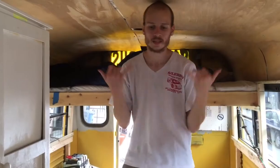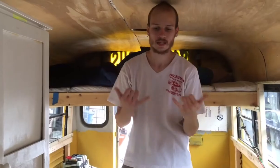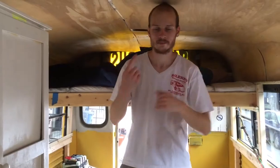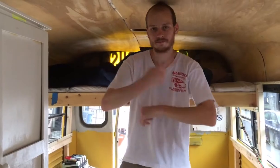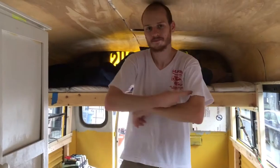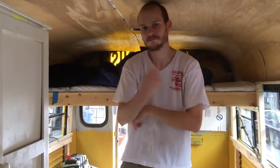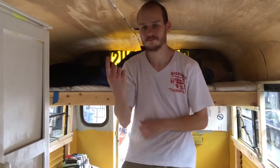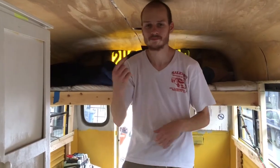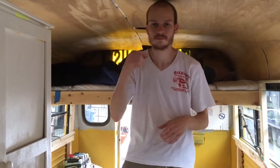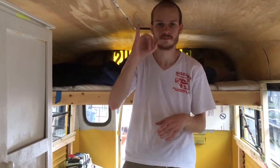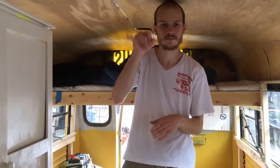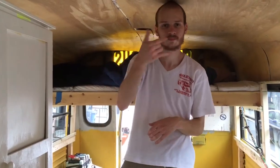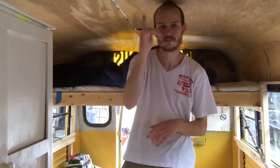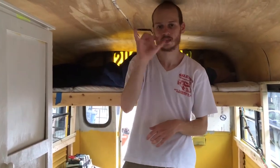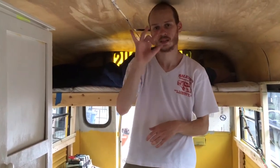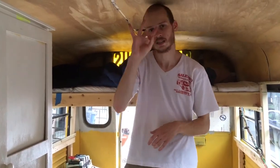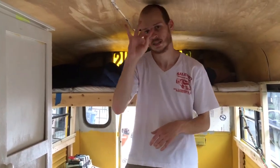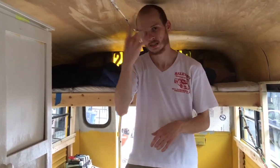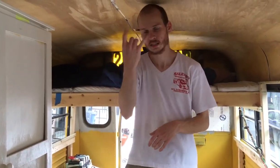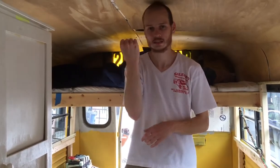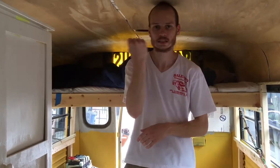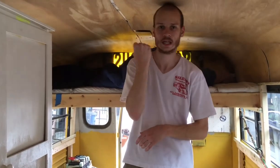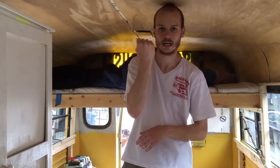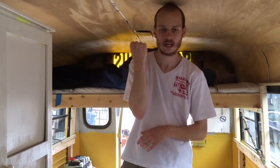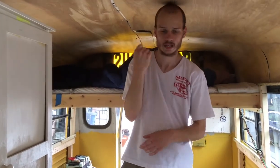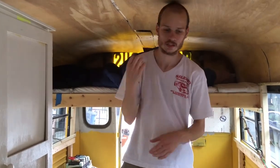So, Today is July 8t, Saturday.